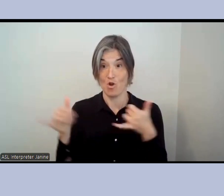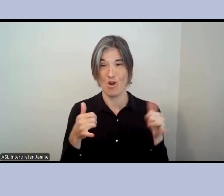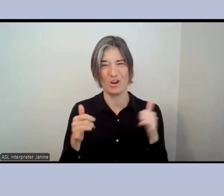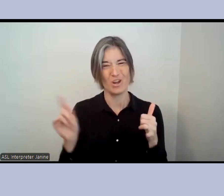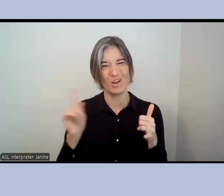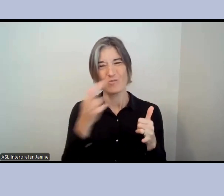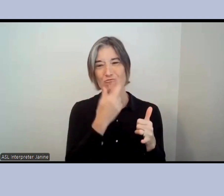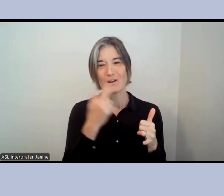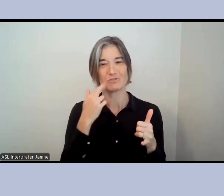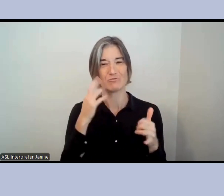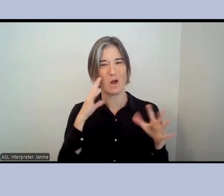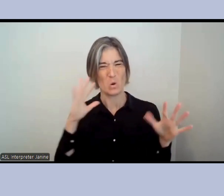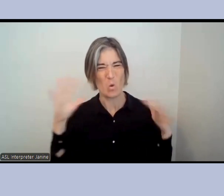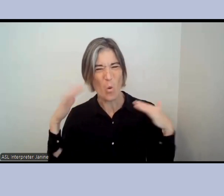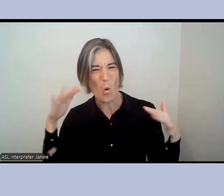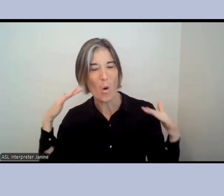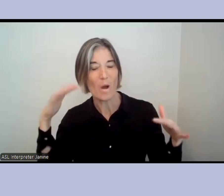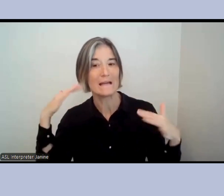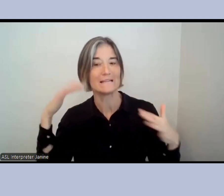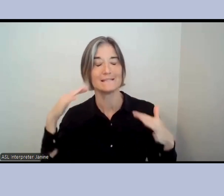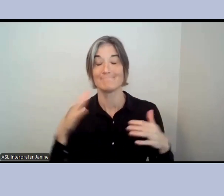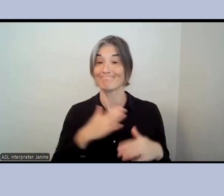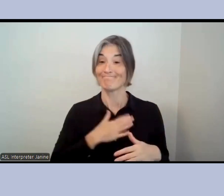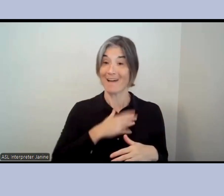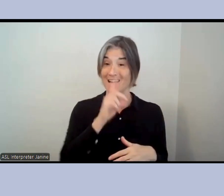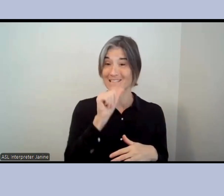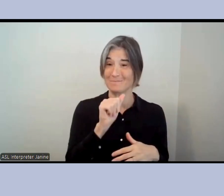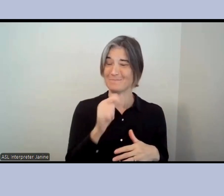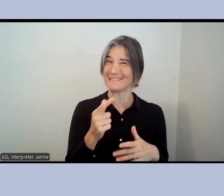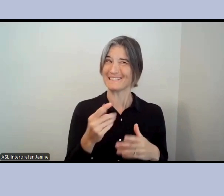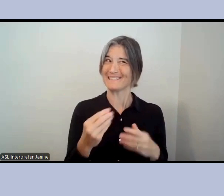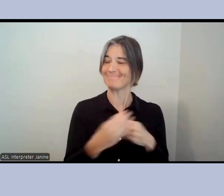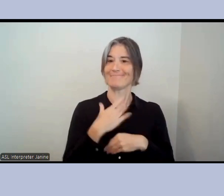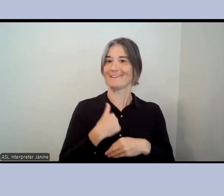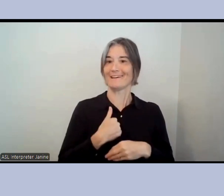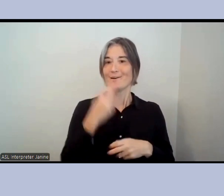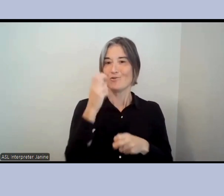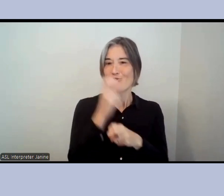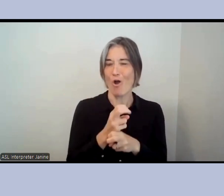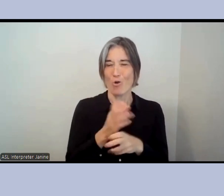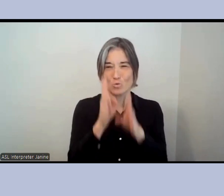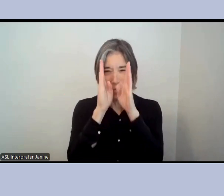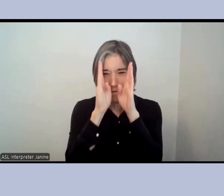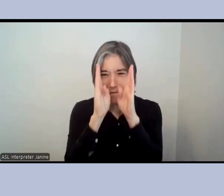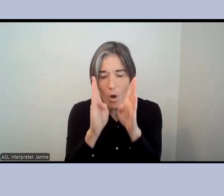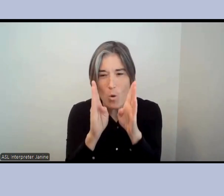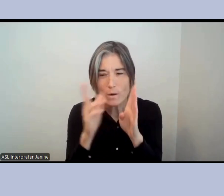for me to focus and hear when there is a lot of ambient noise. I wasn't able to successfully participate